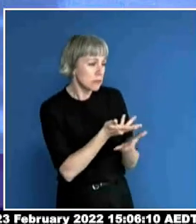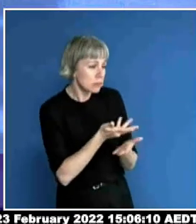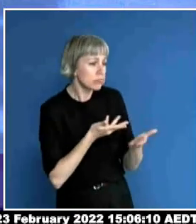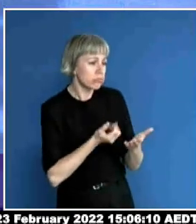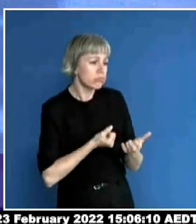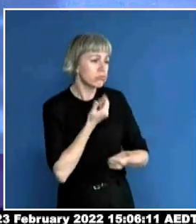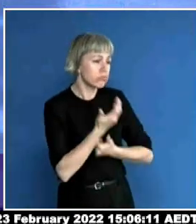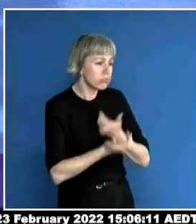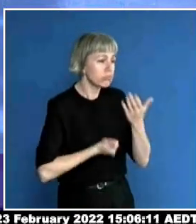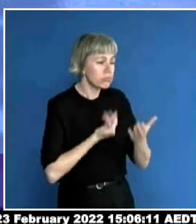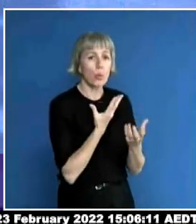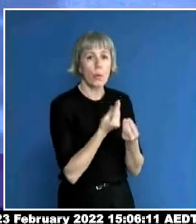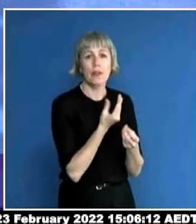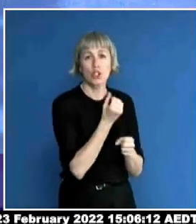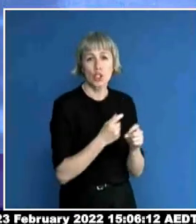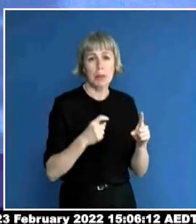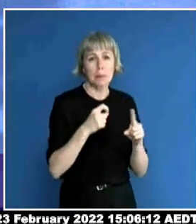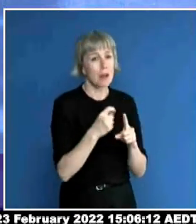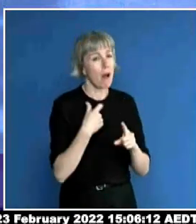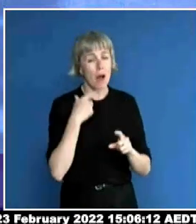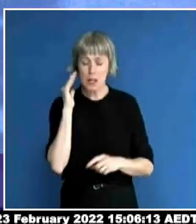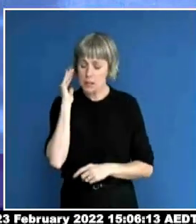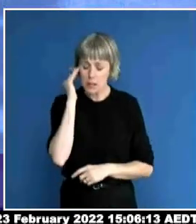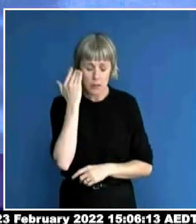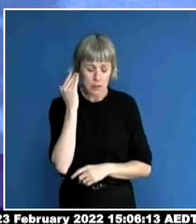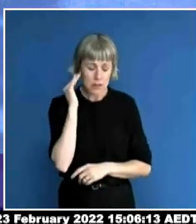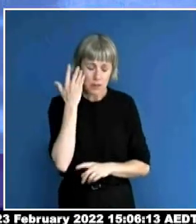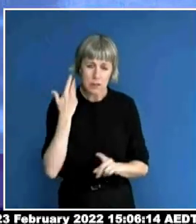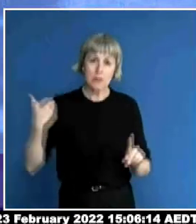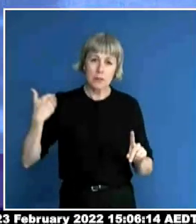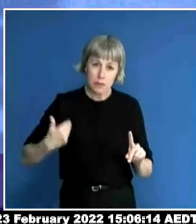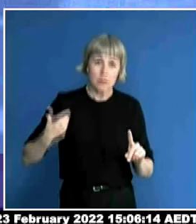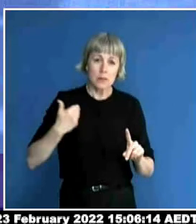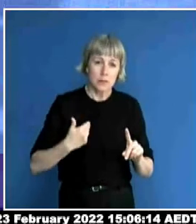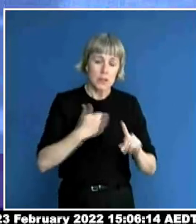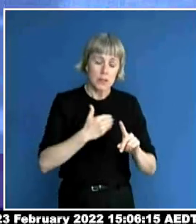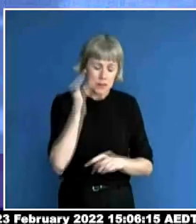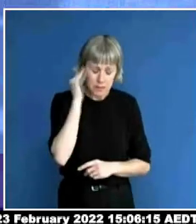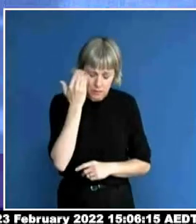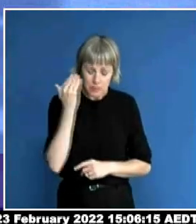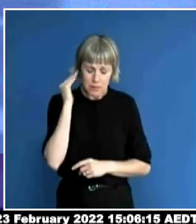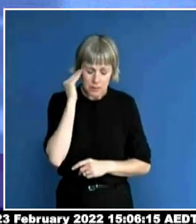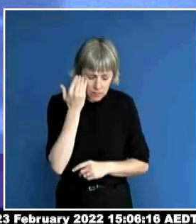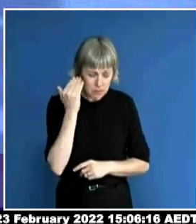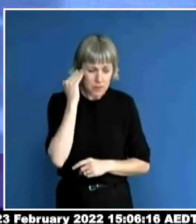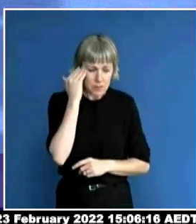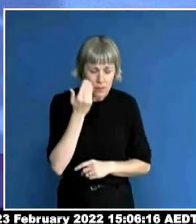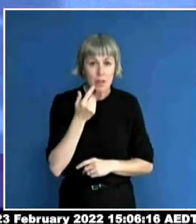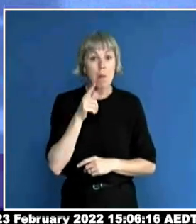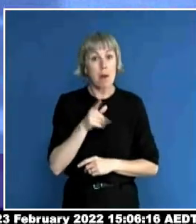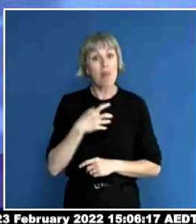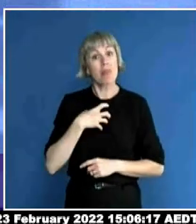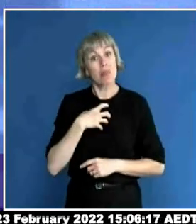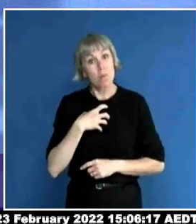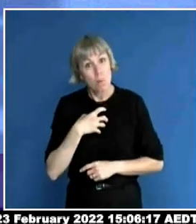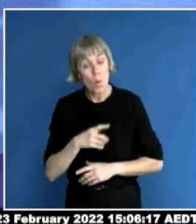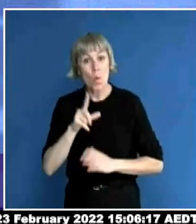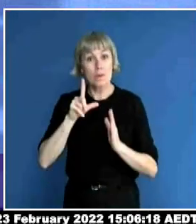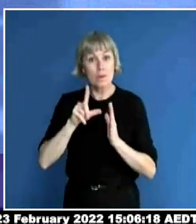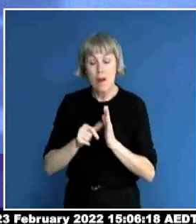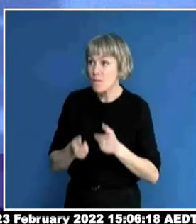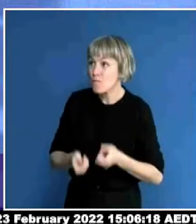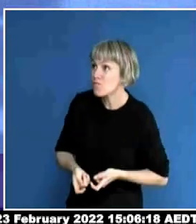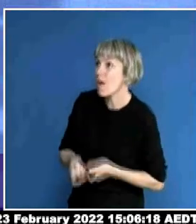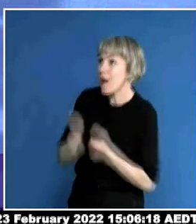But it got to a point where the more you raised issues and the more that you asked for